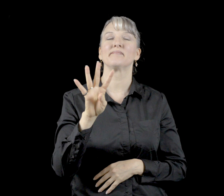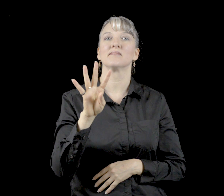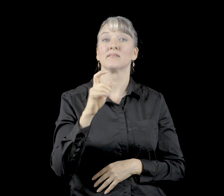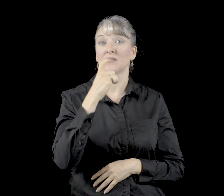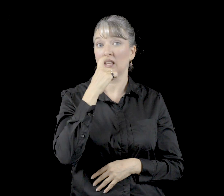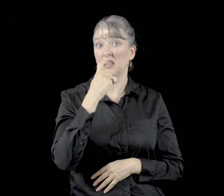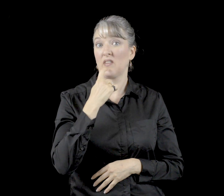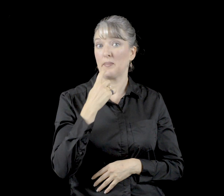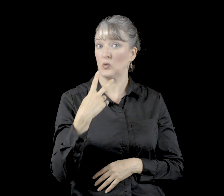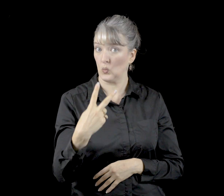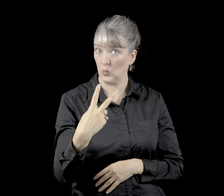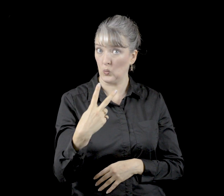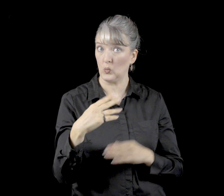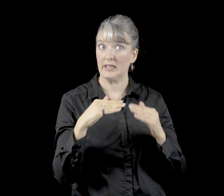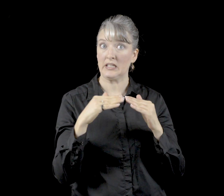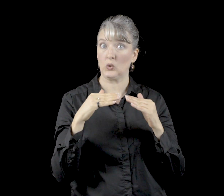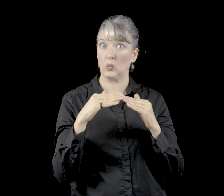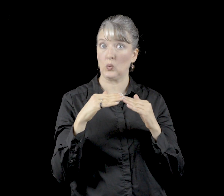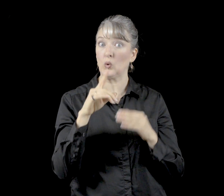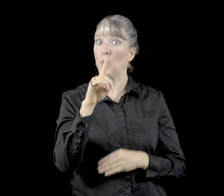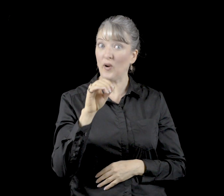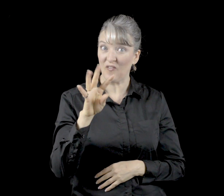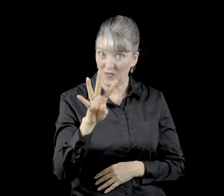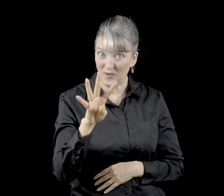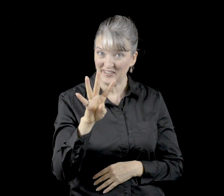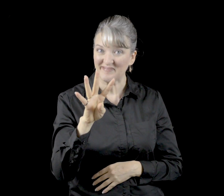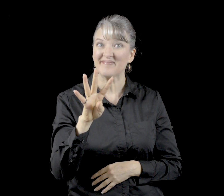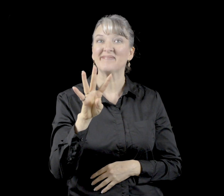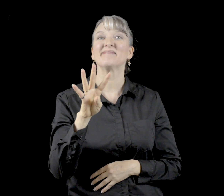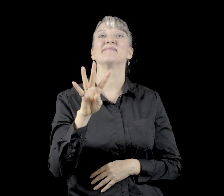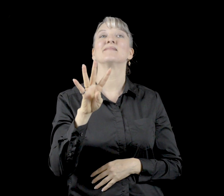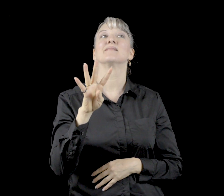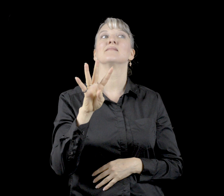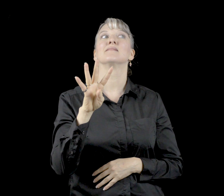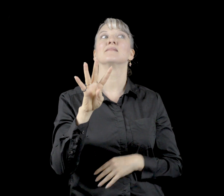Divide by 2 equals 104. [Ugh not again!]